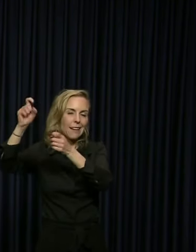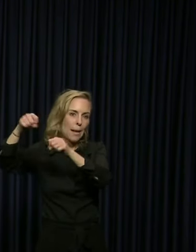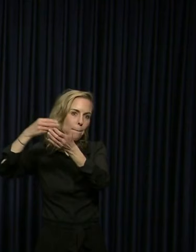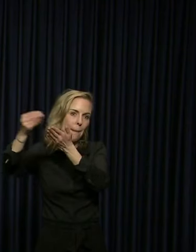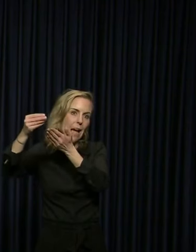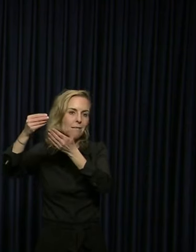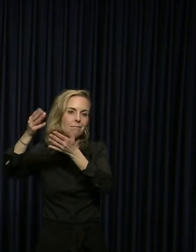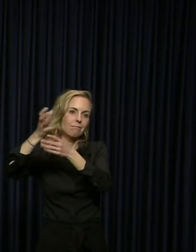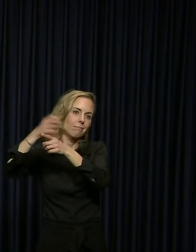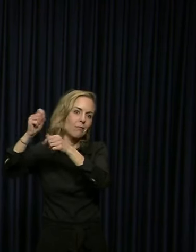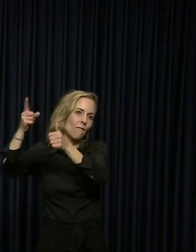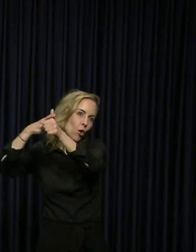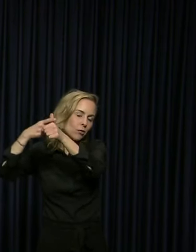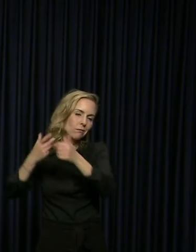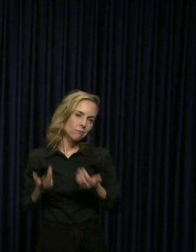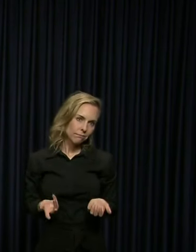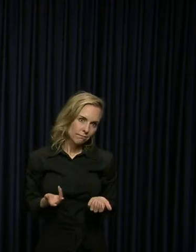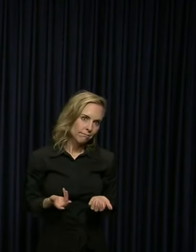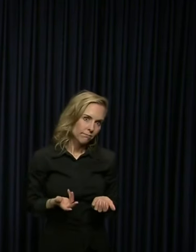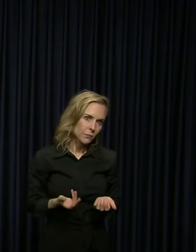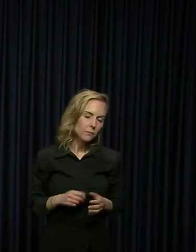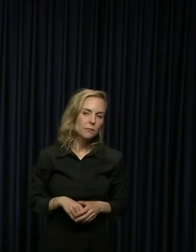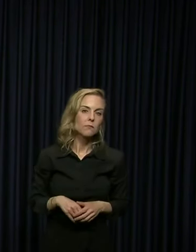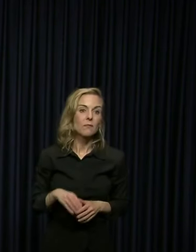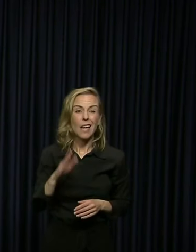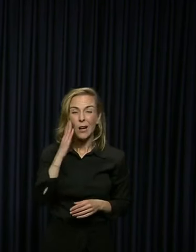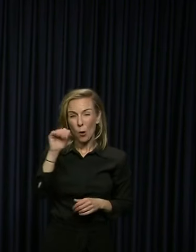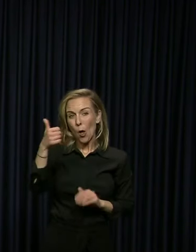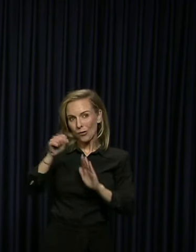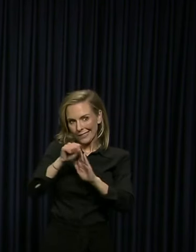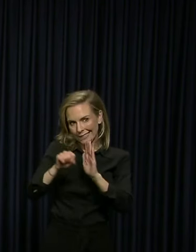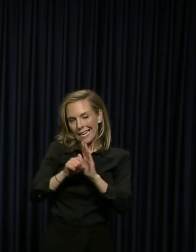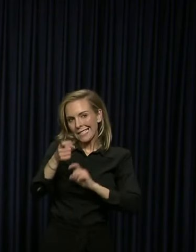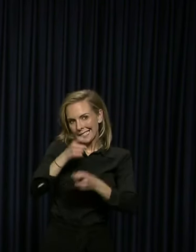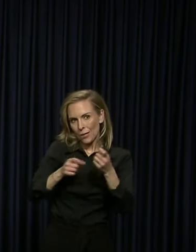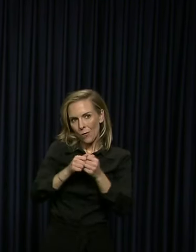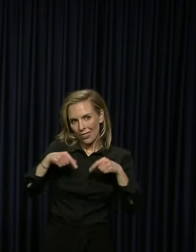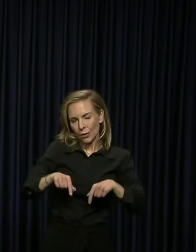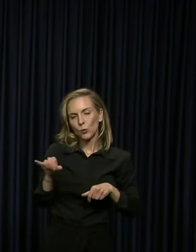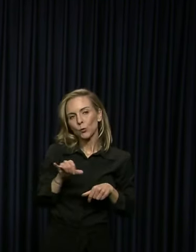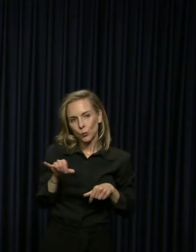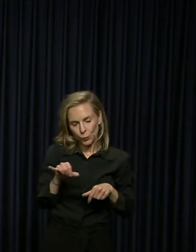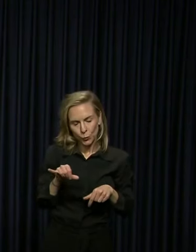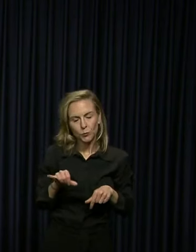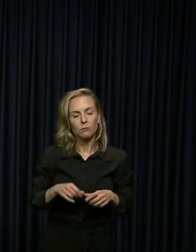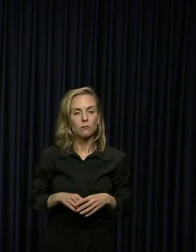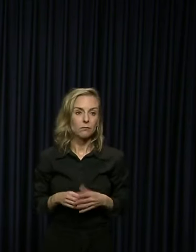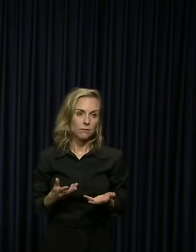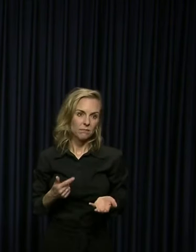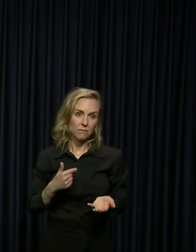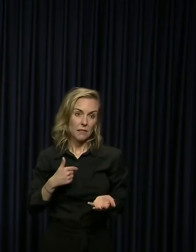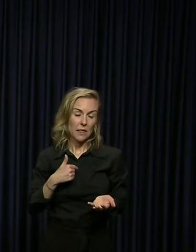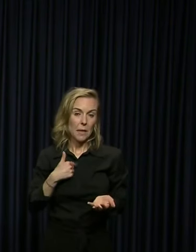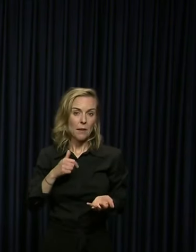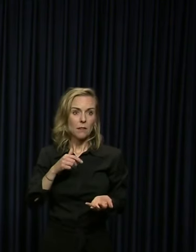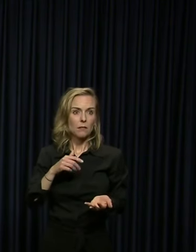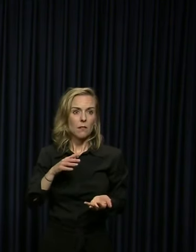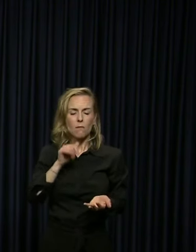IT MAKES IT EVEN MORE IMPORTANT THAT PEOPLE ARE LIMITING THOSE